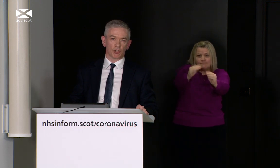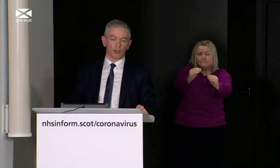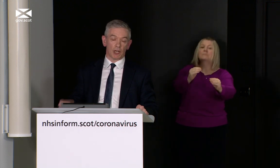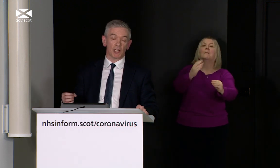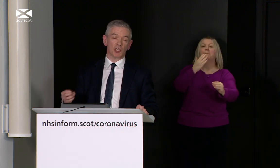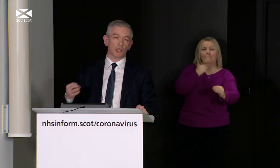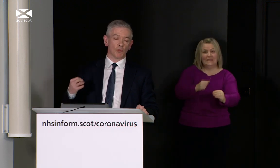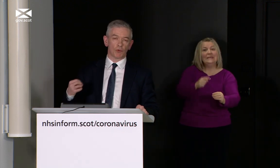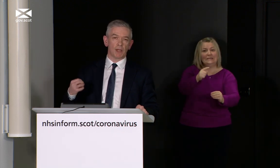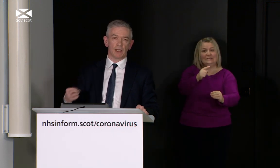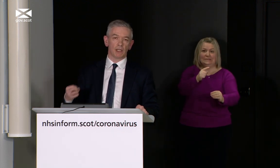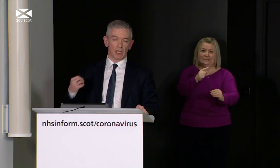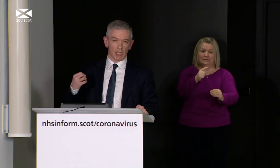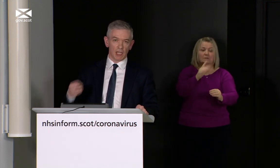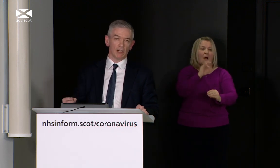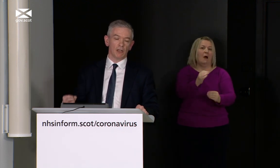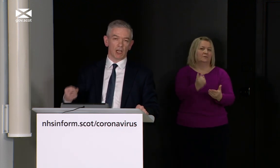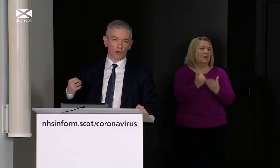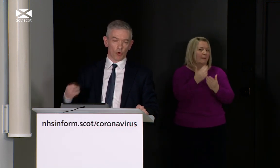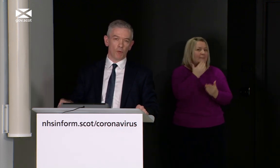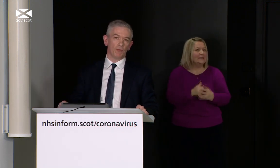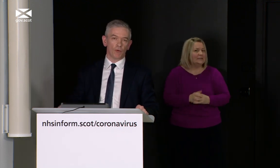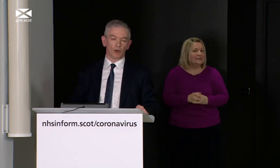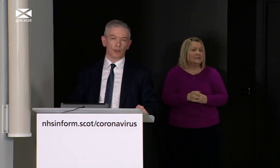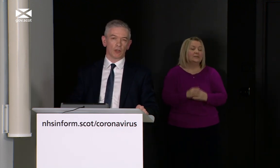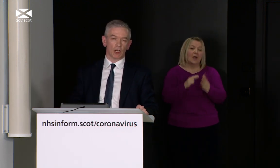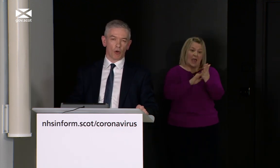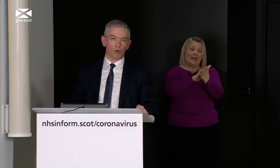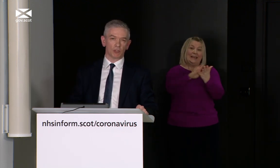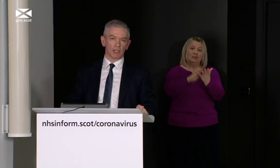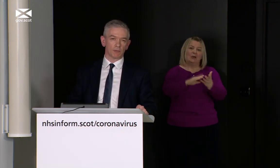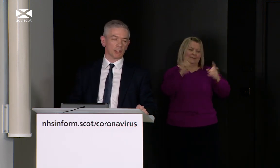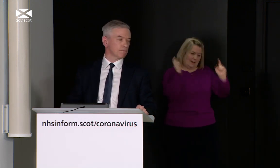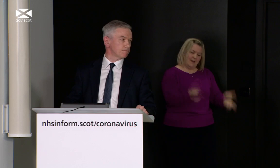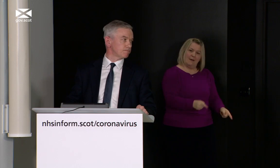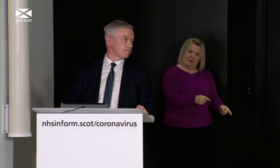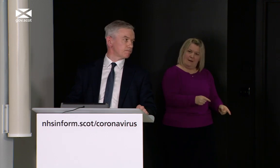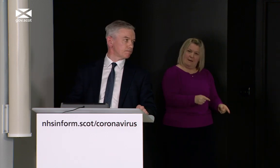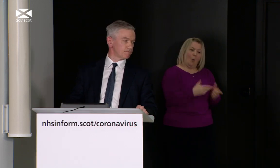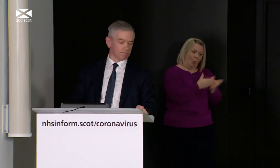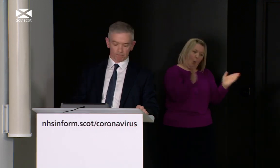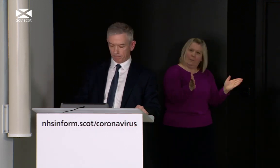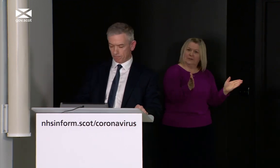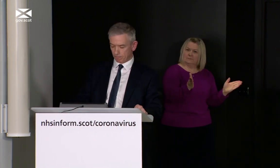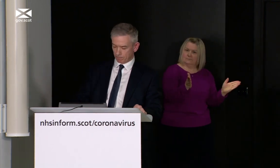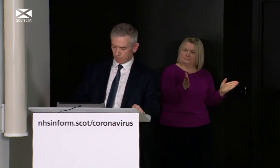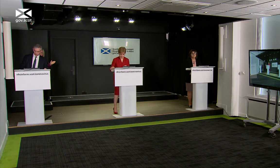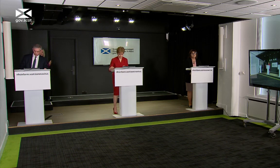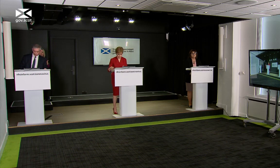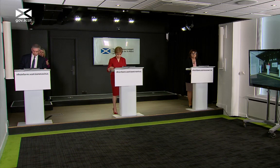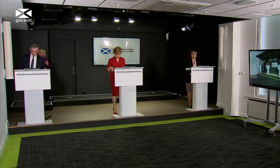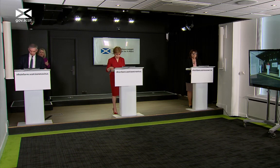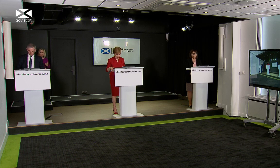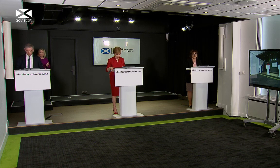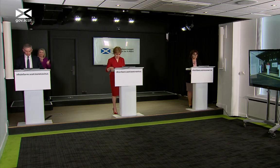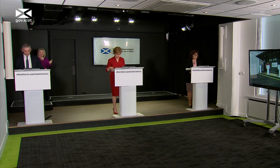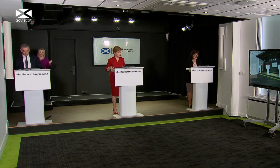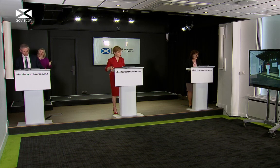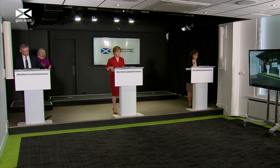Your NHS will remain here and open for you at all times. Thank you Gregor, and I'll hand over now to the Health Secretary